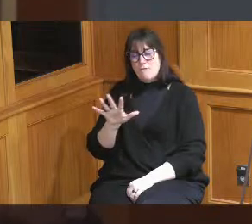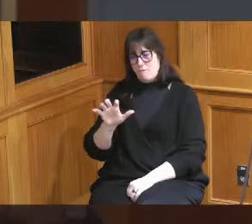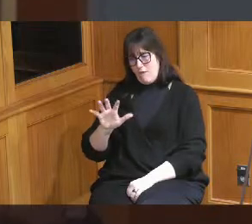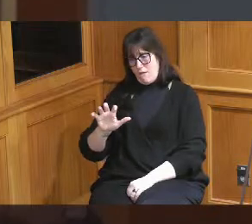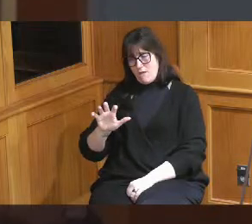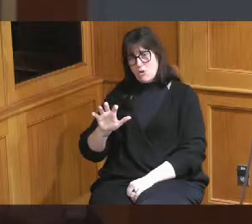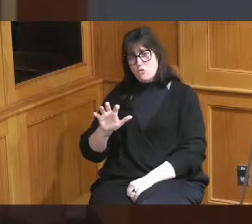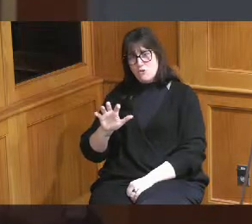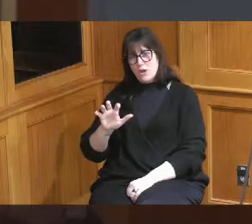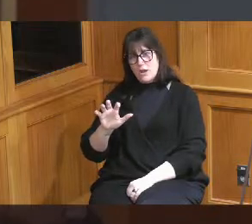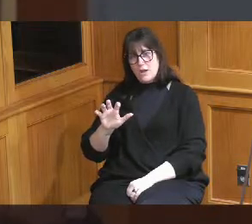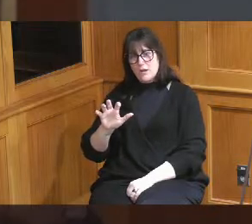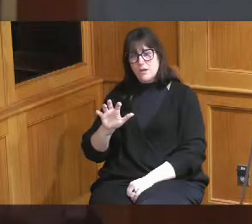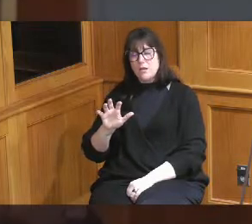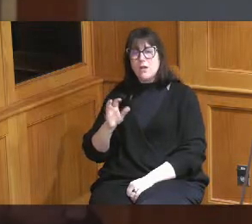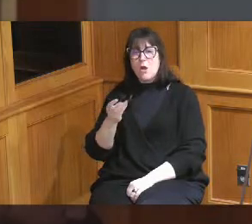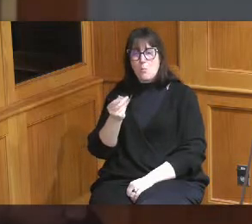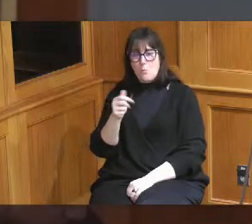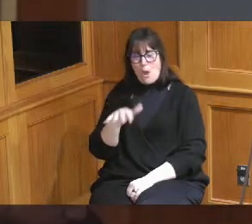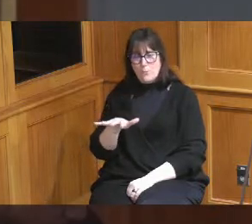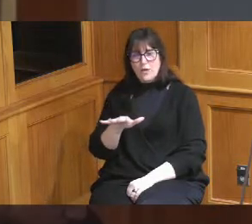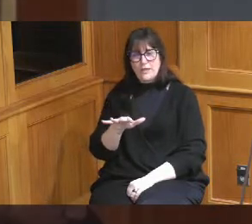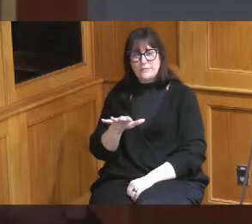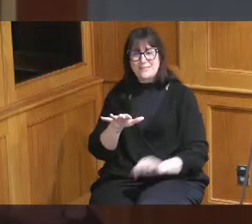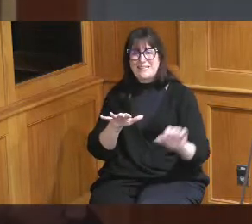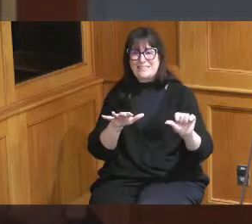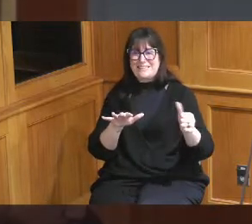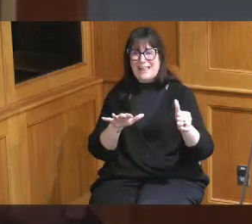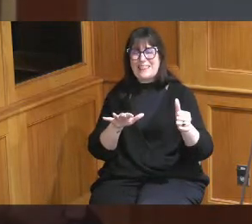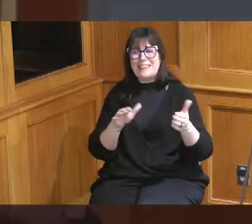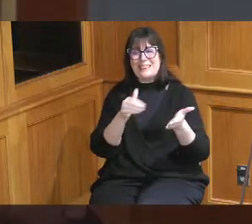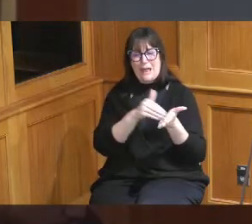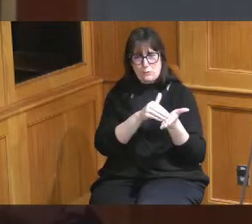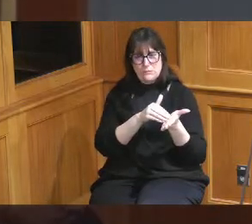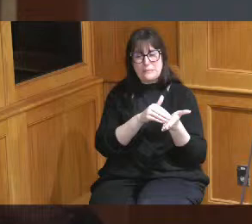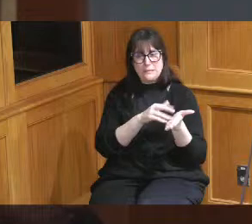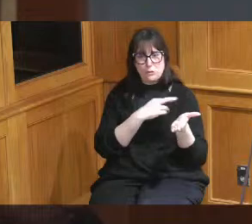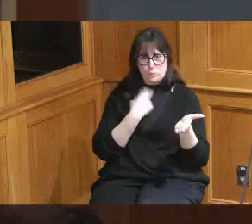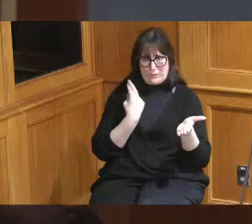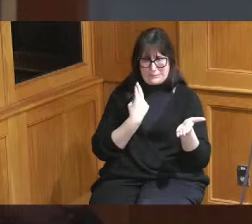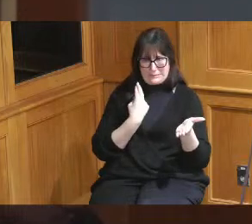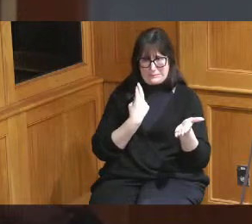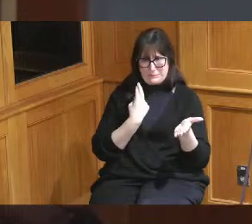for 500 properties we have 10,000 properties at risk and so part of that is an education piece